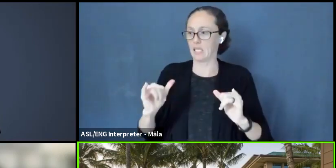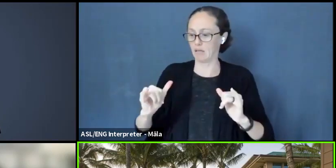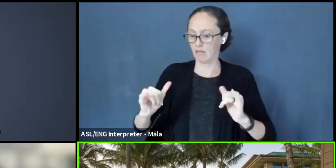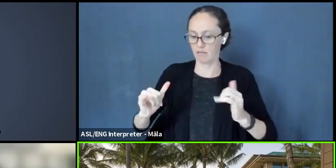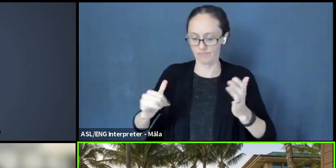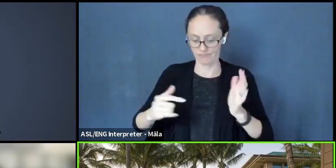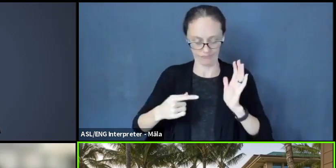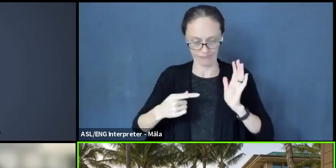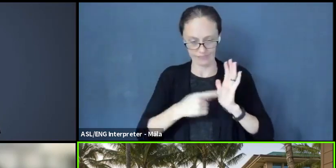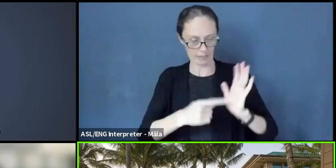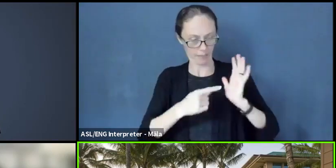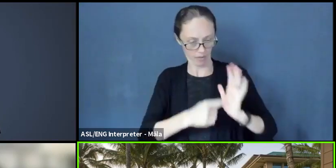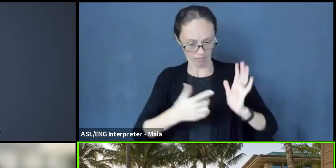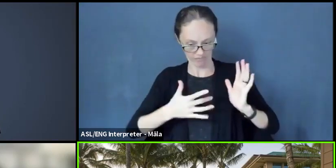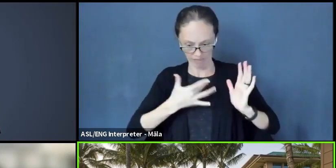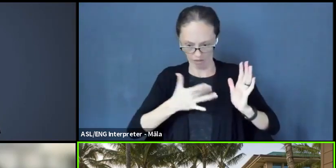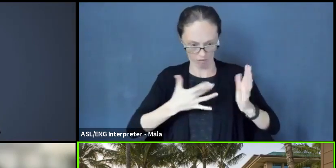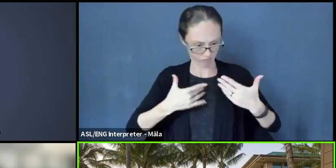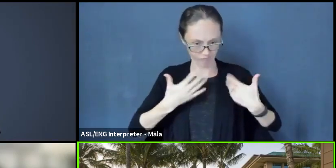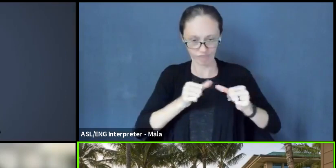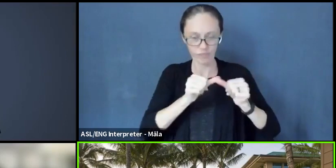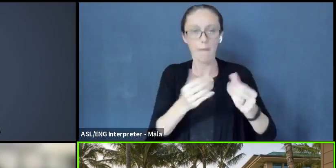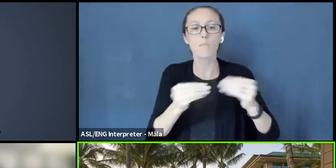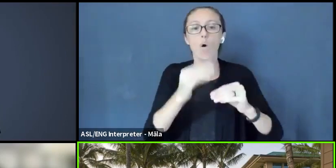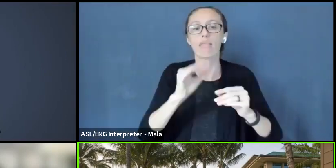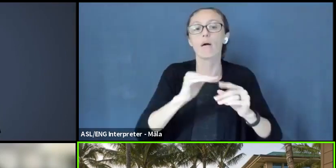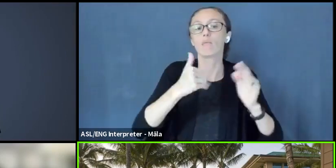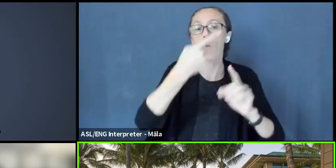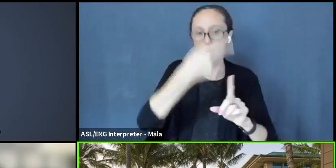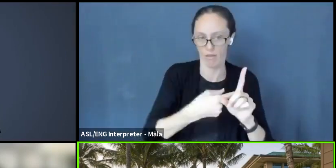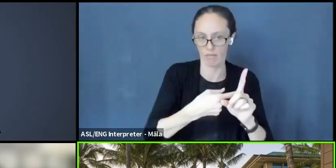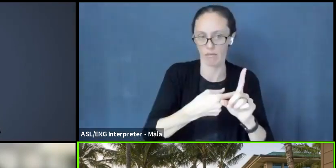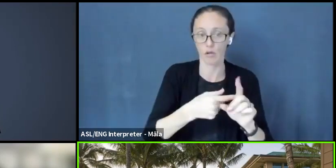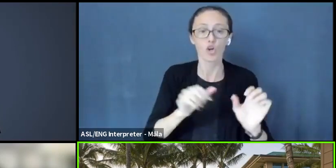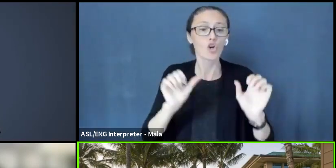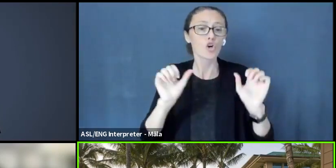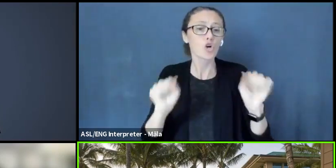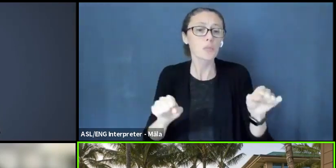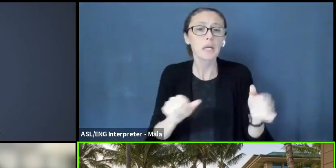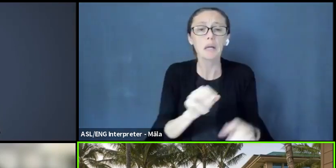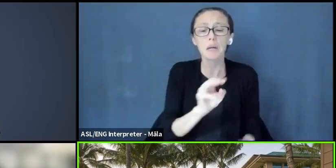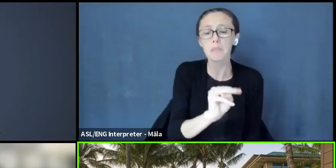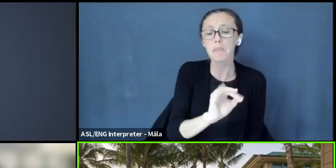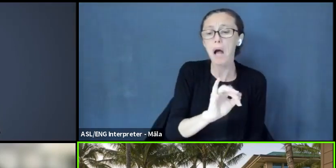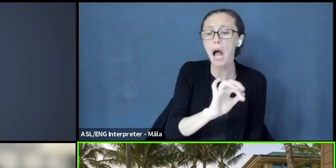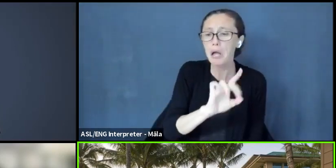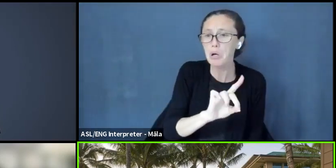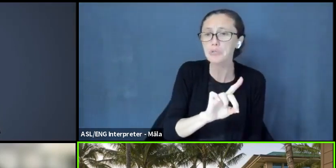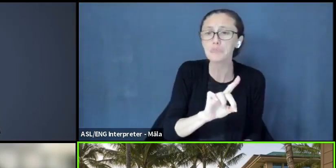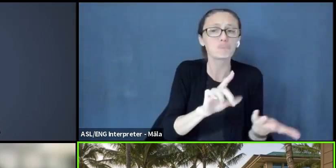than a month. So it can range from mild symptoms to very severe symptoms.